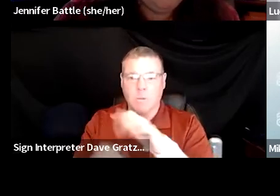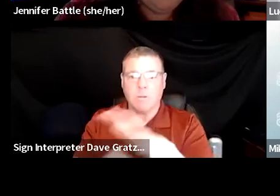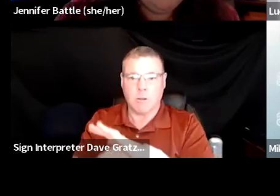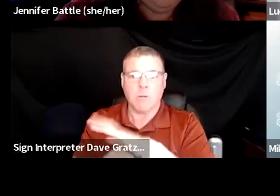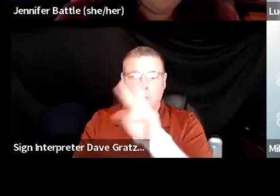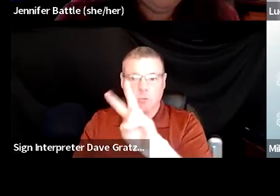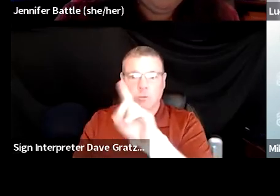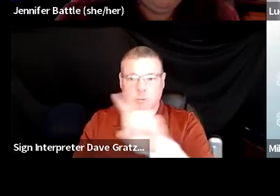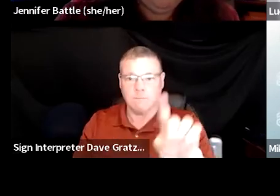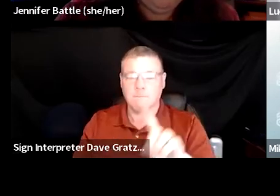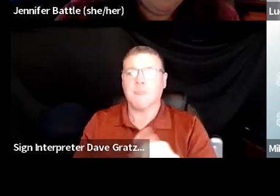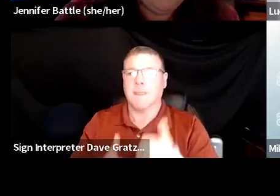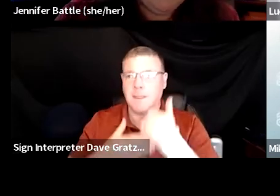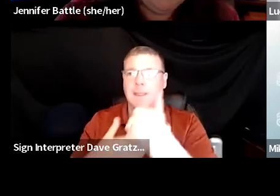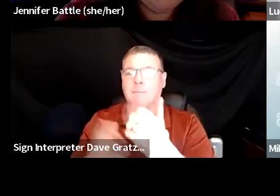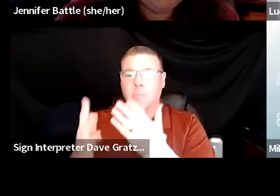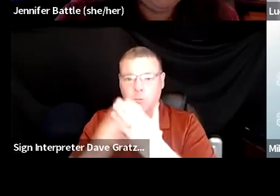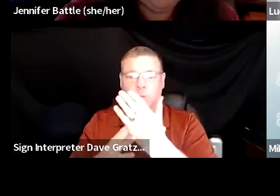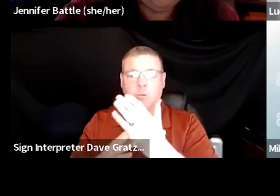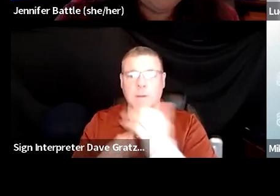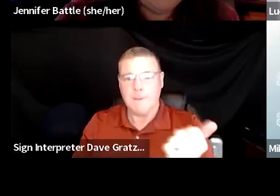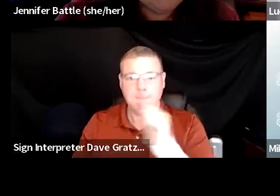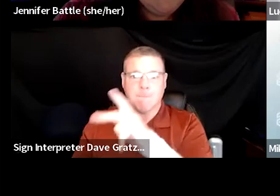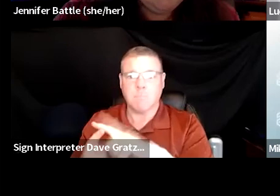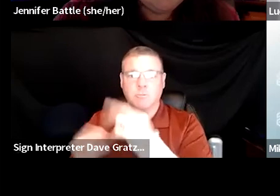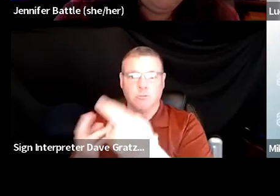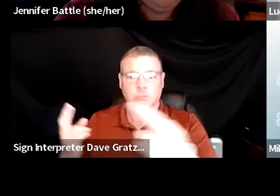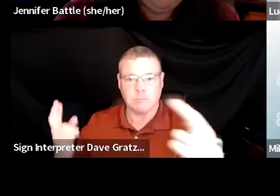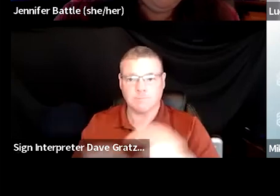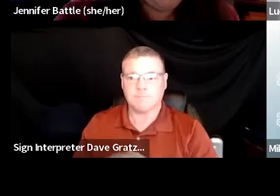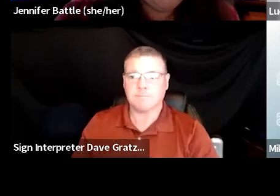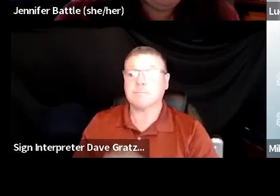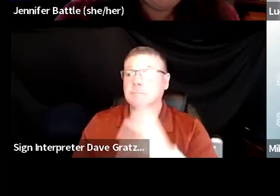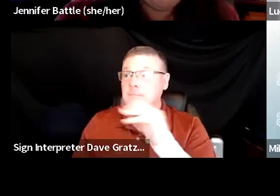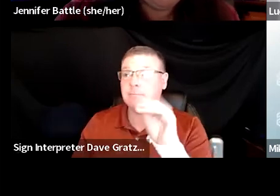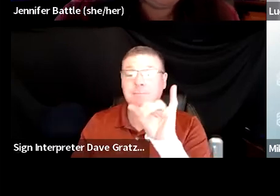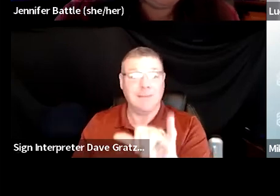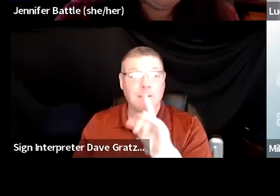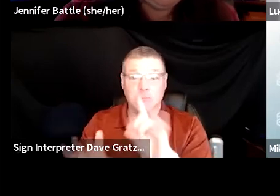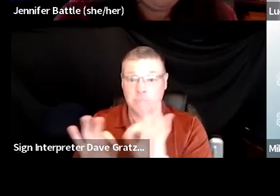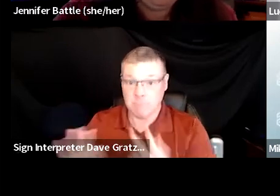who can help walk them through getting connected to those resources. And that's been really important because taking the time